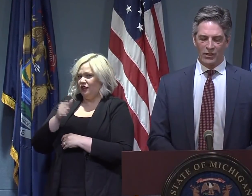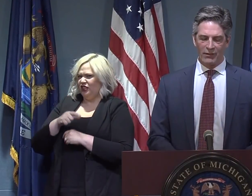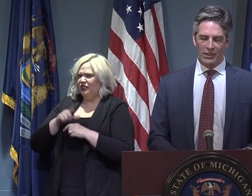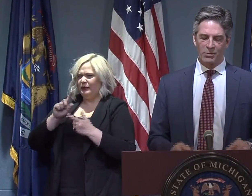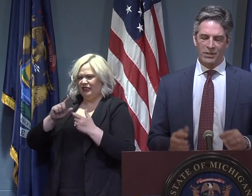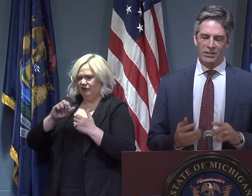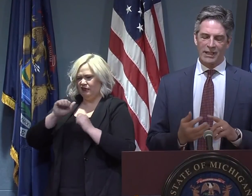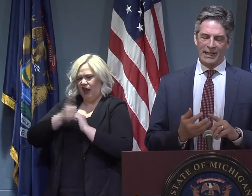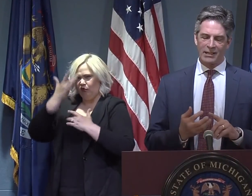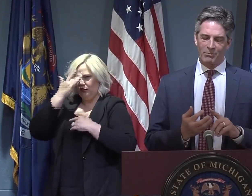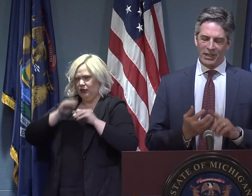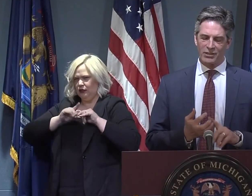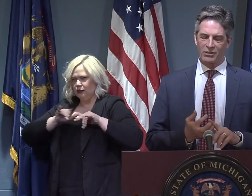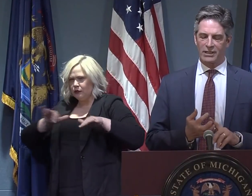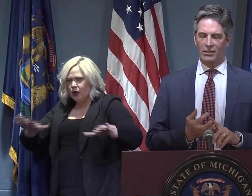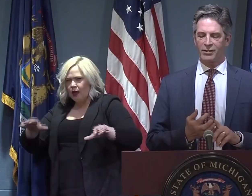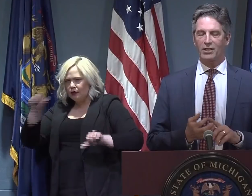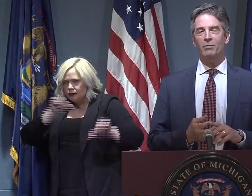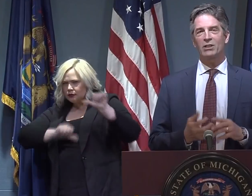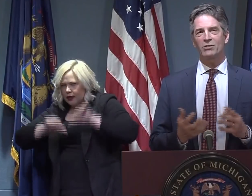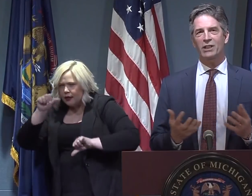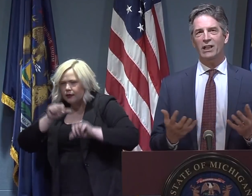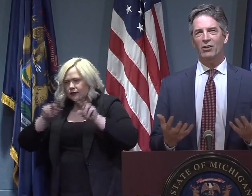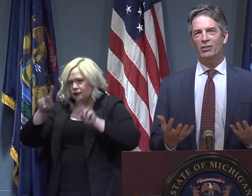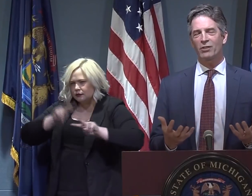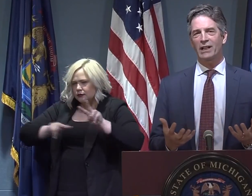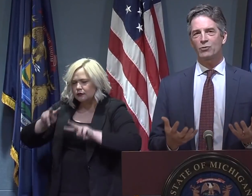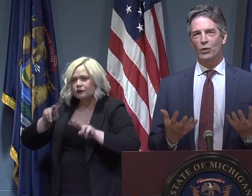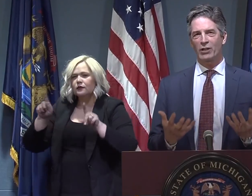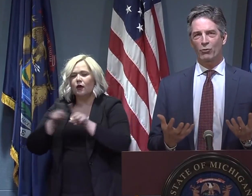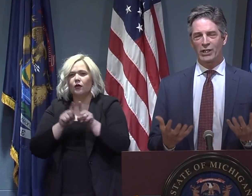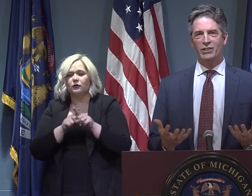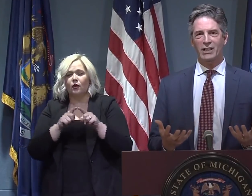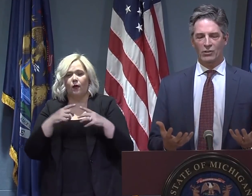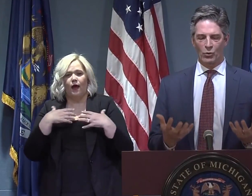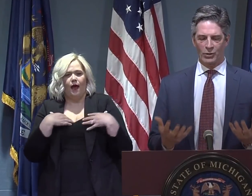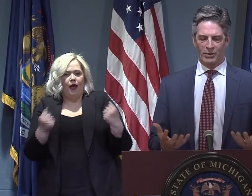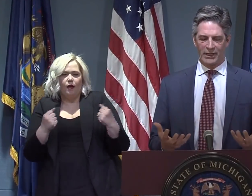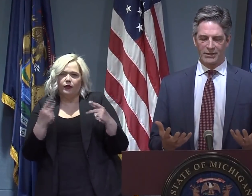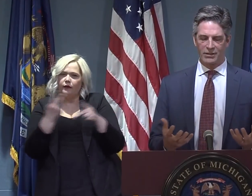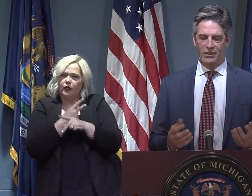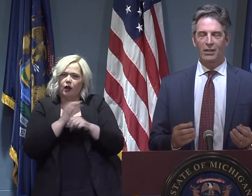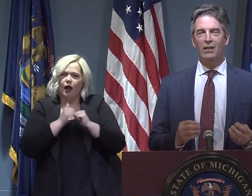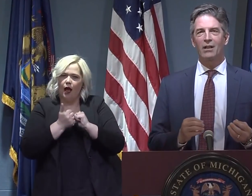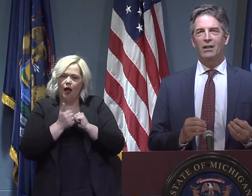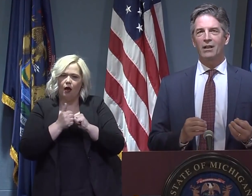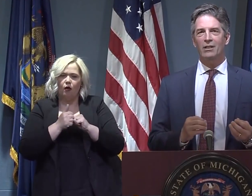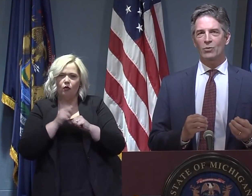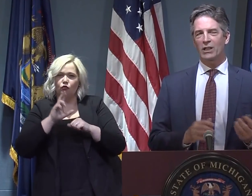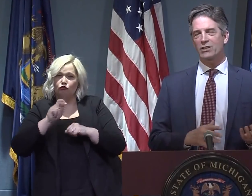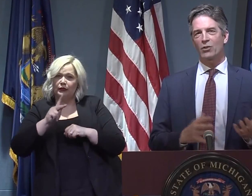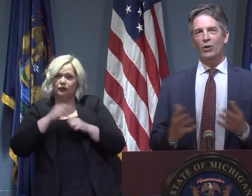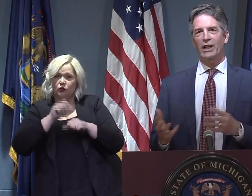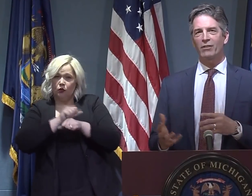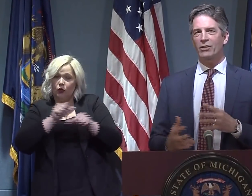UNIVERSITY WHO HAVE DEEP EPIDEMIOLOGY AND INFECTIOUS DEDISEASE EXPERTISE AND